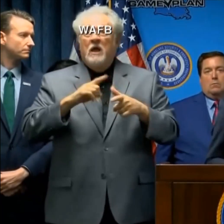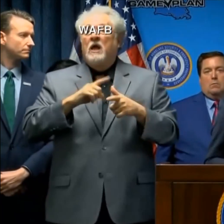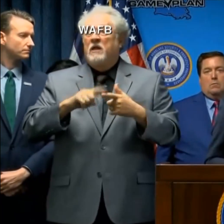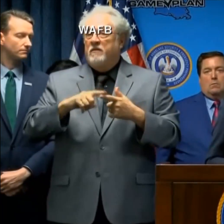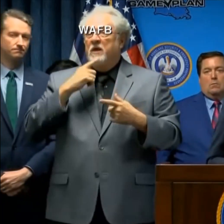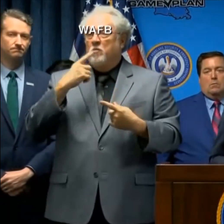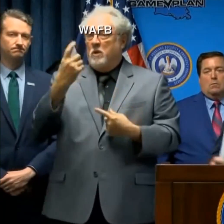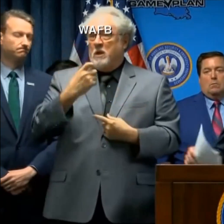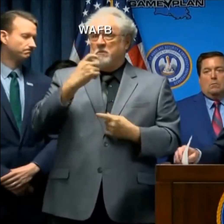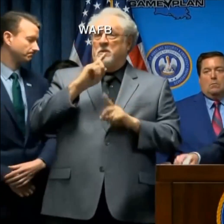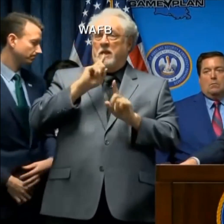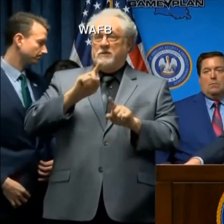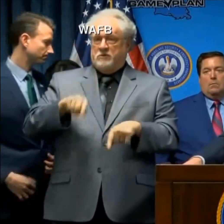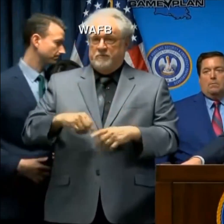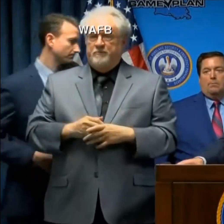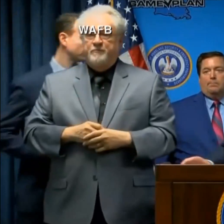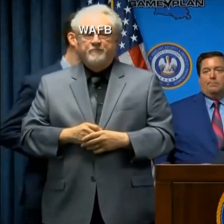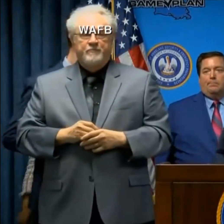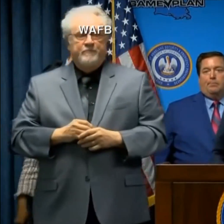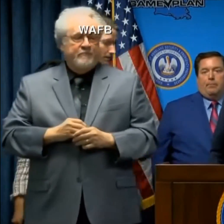your questions